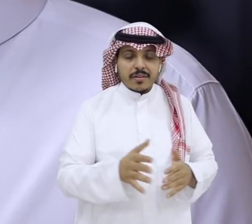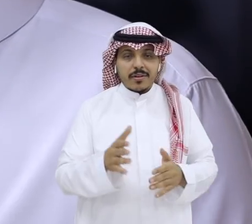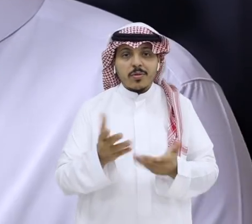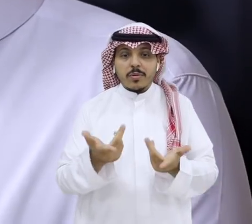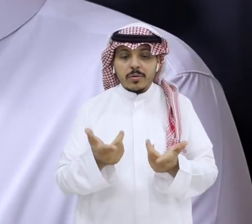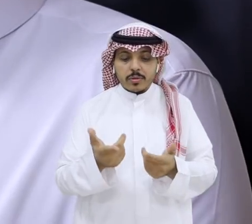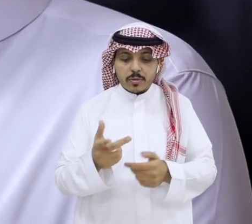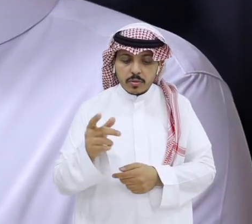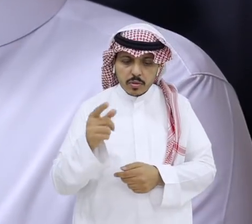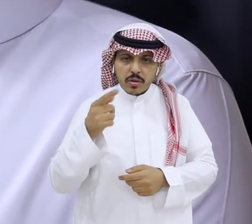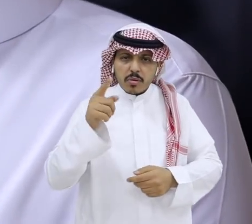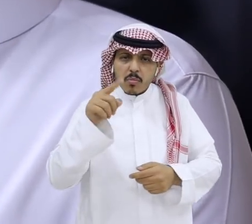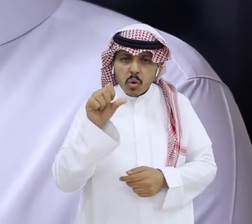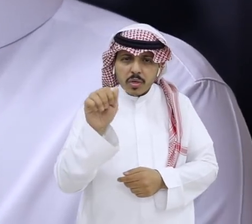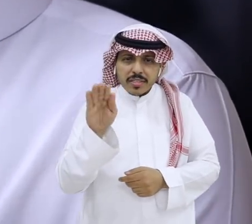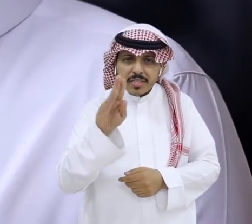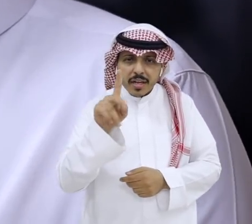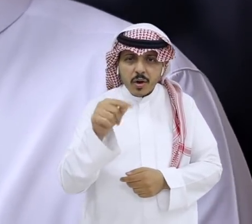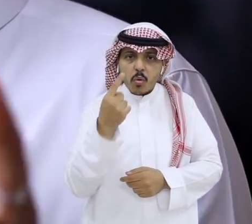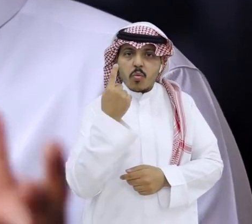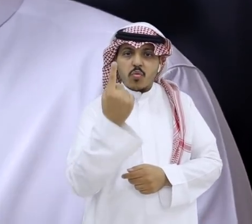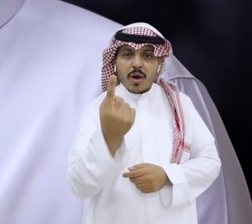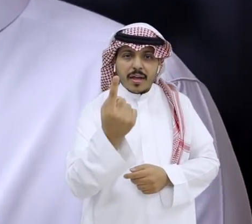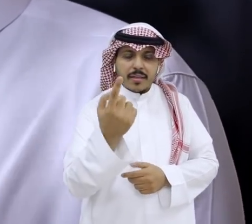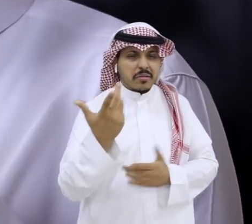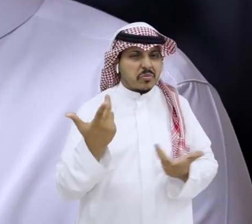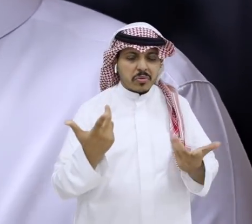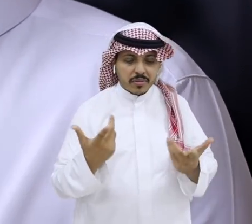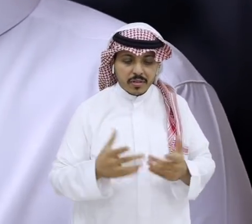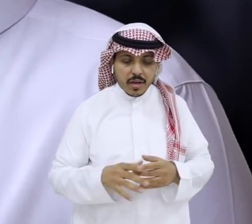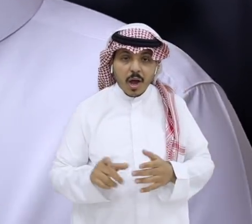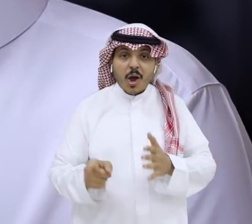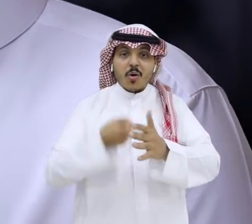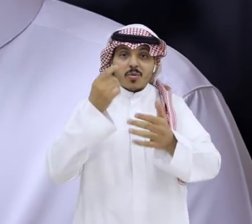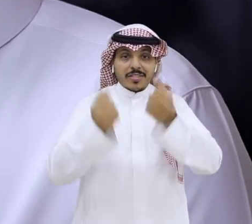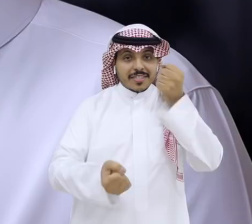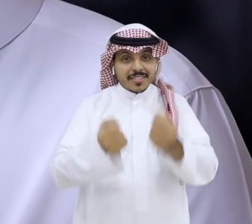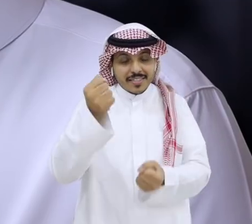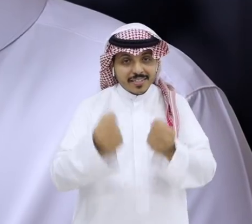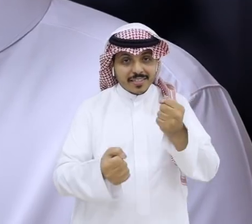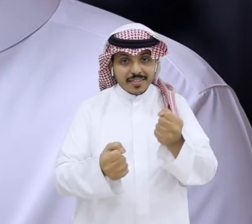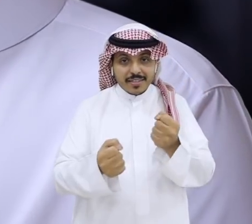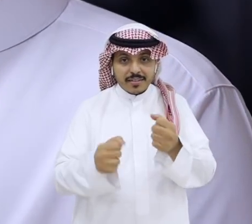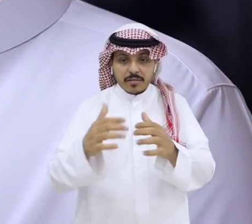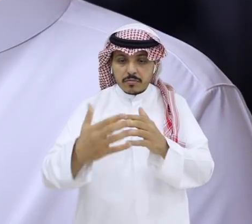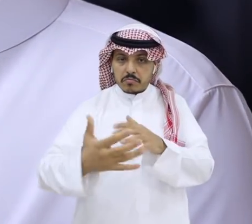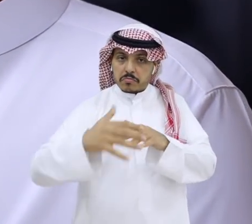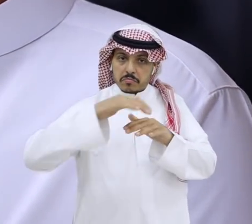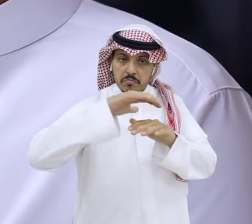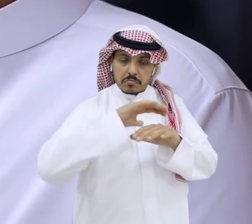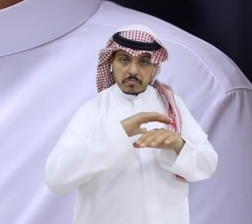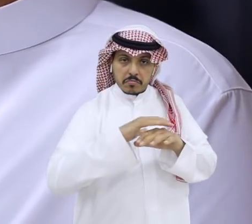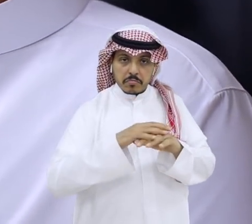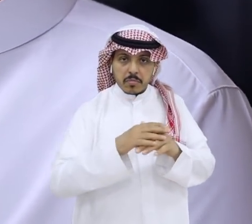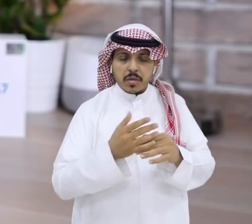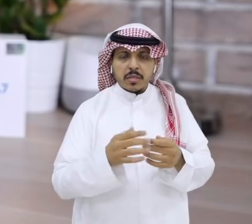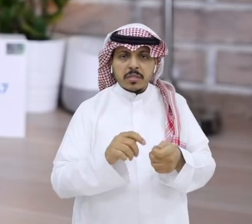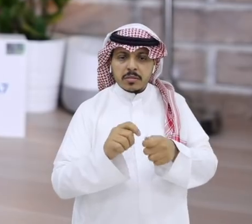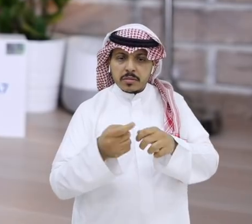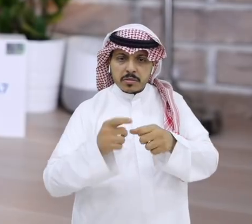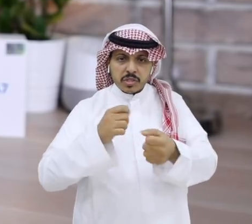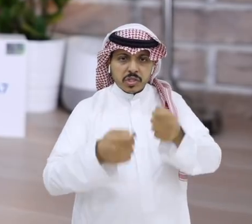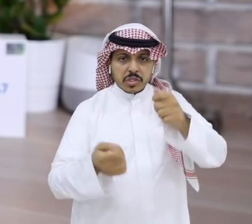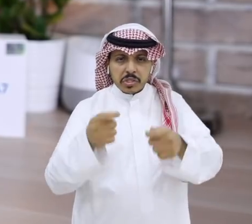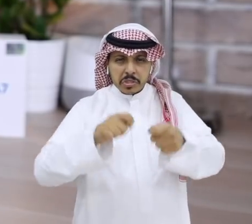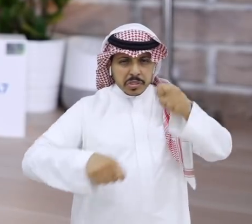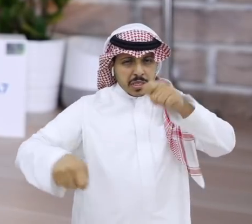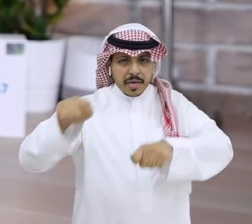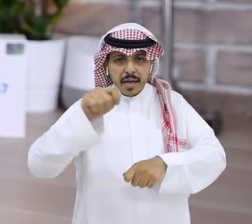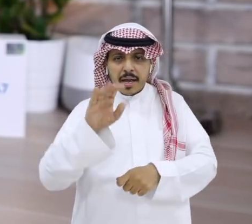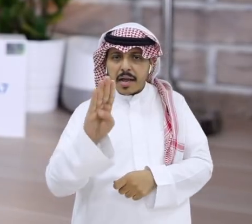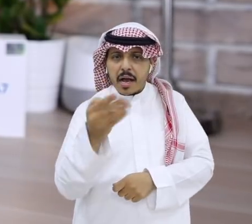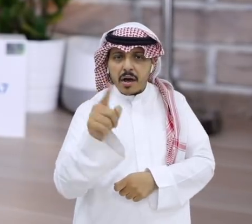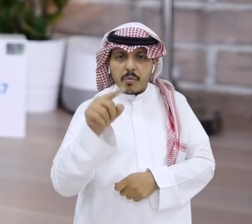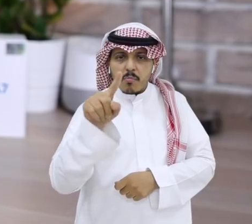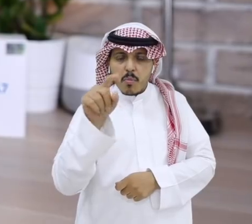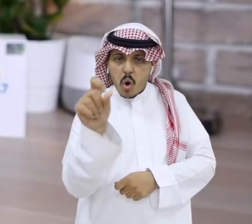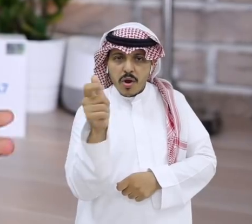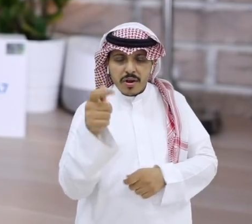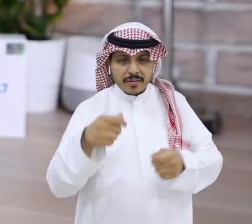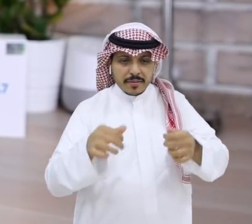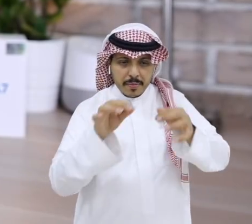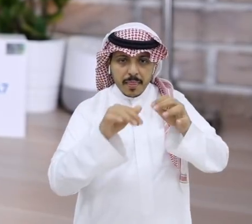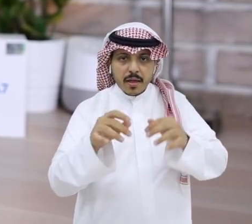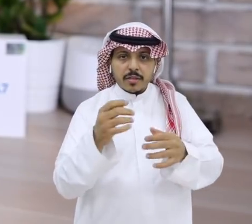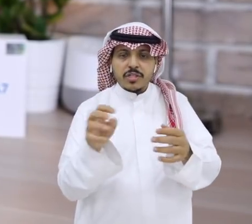Let's talk about Polestar 1. It will be the first car to use carbon fiber in collaboration with Volvo.